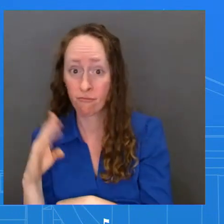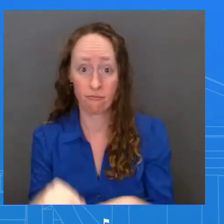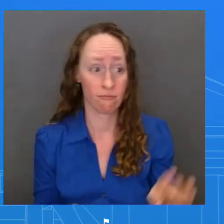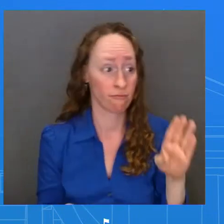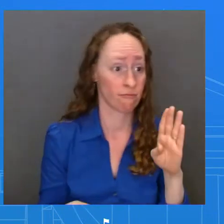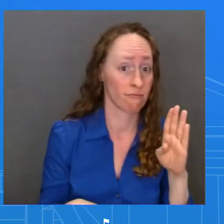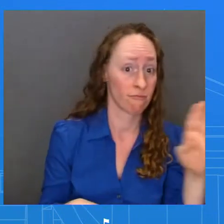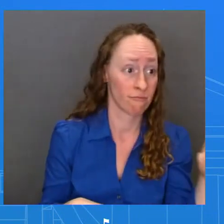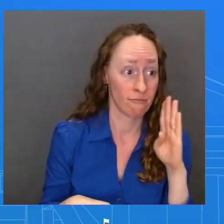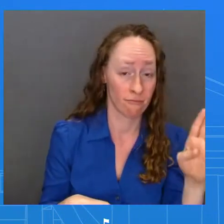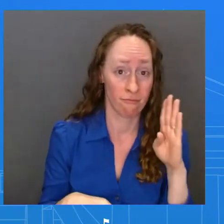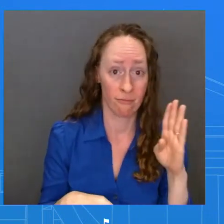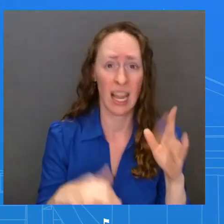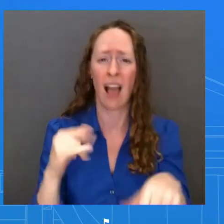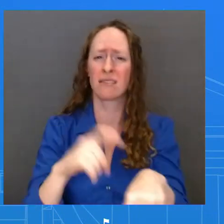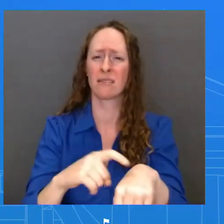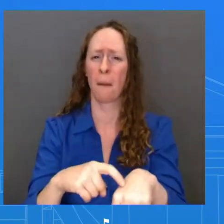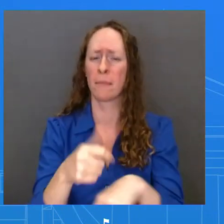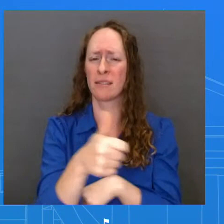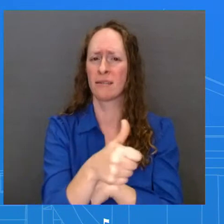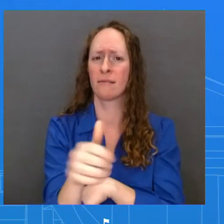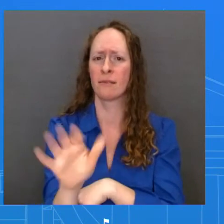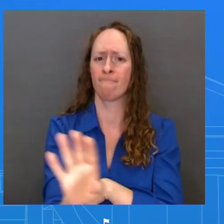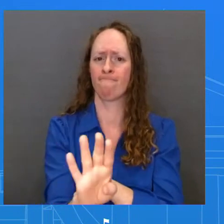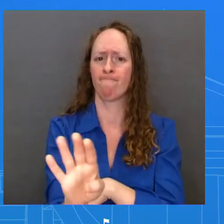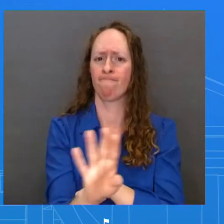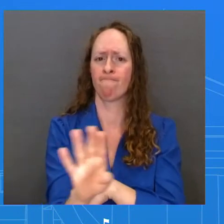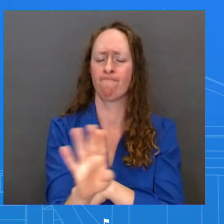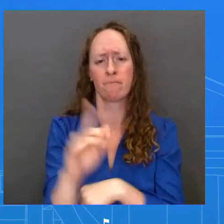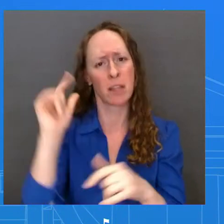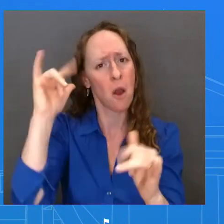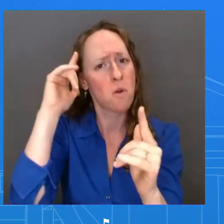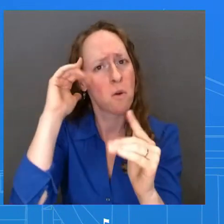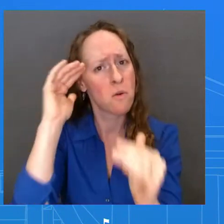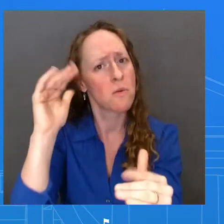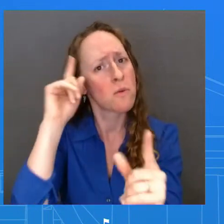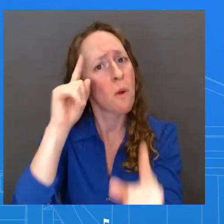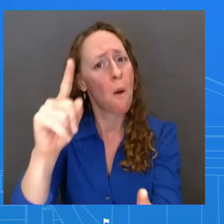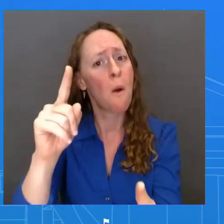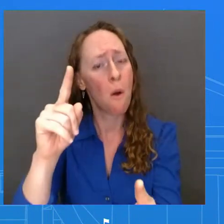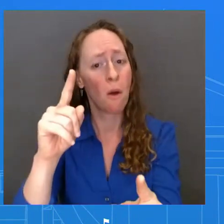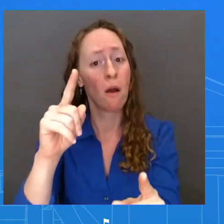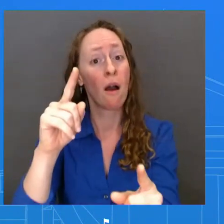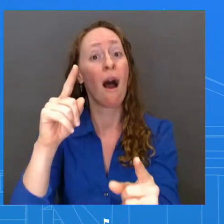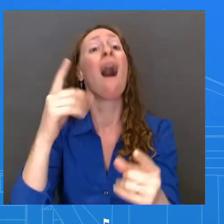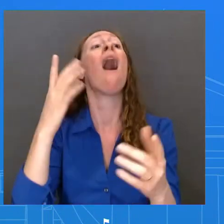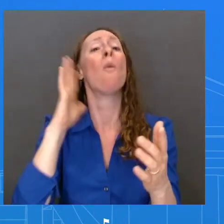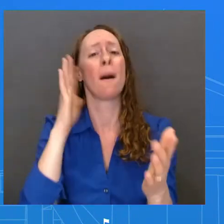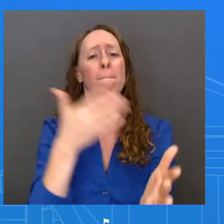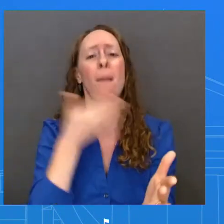to get deeper and more institutionalized. Today, we're announcing a commitment to consult among the three countries.